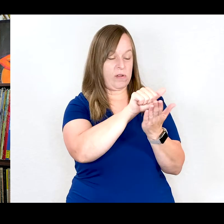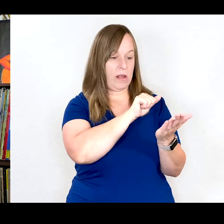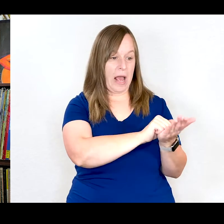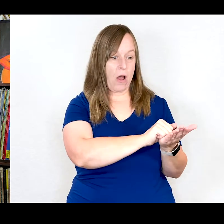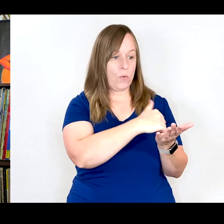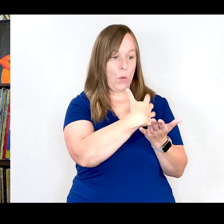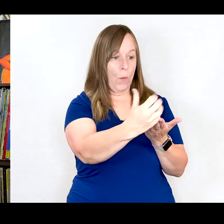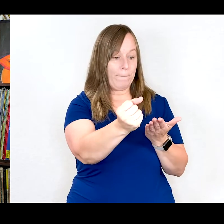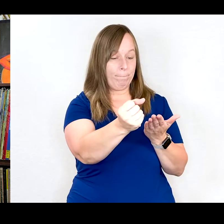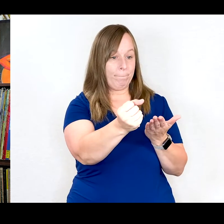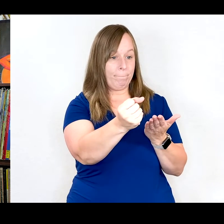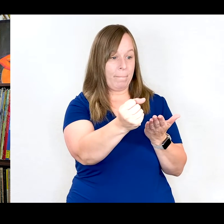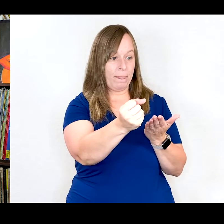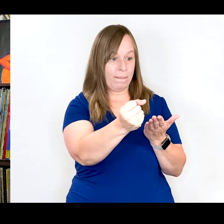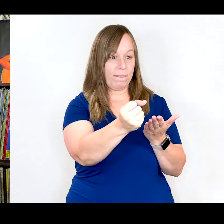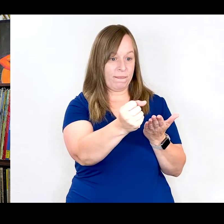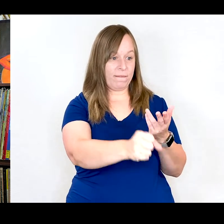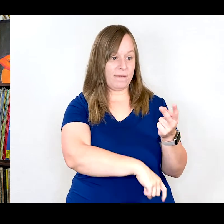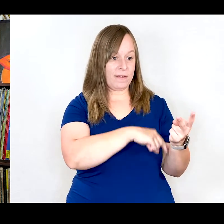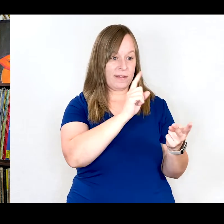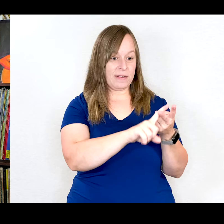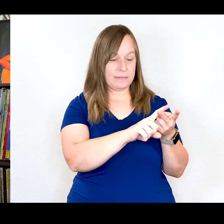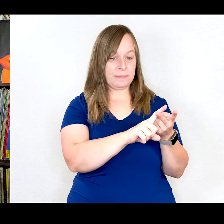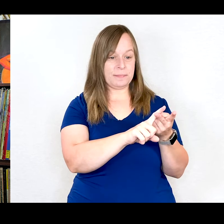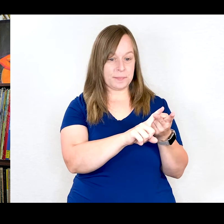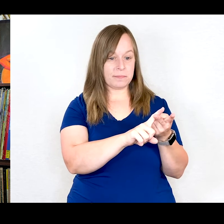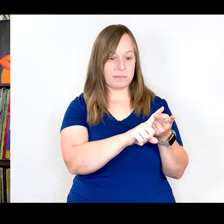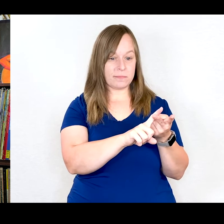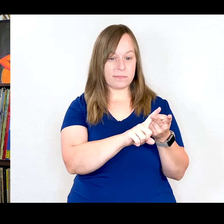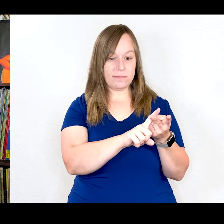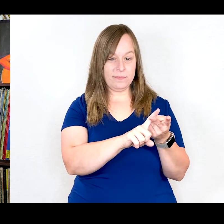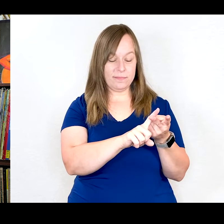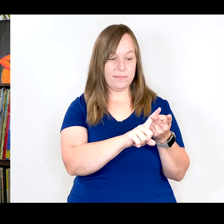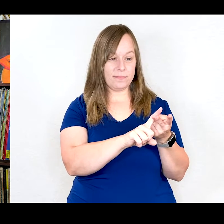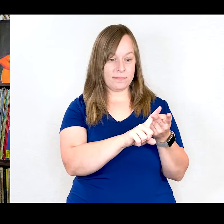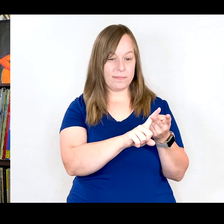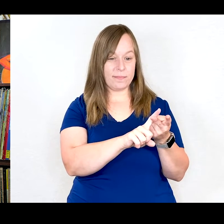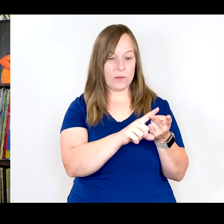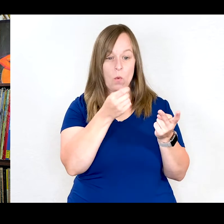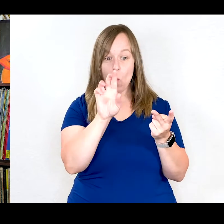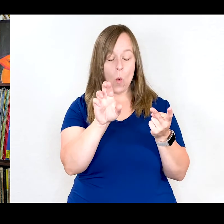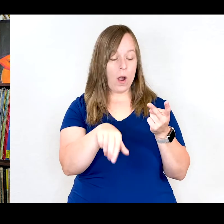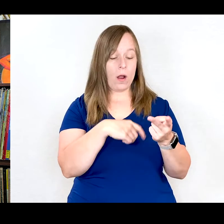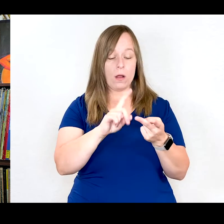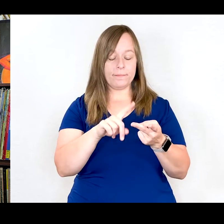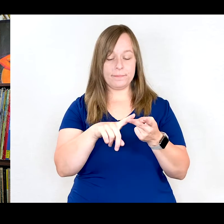the full funds in my NYSARC fund because they would bill it to NYSARC and NYSARC would pay them.